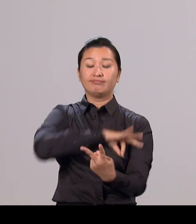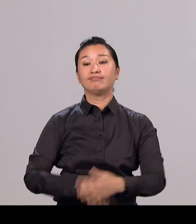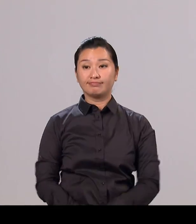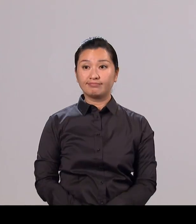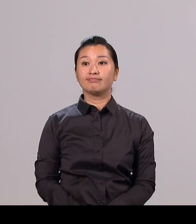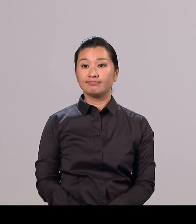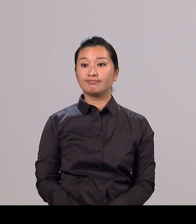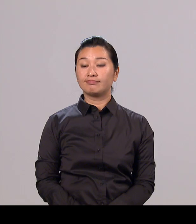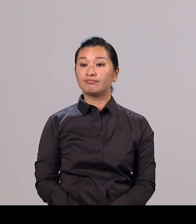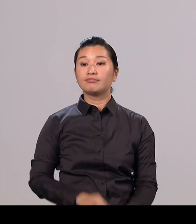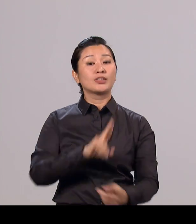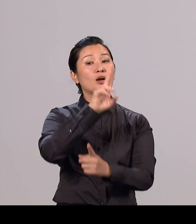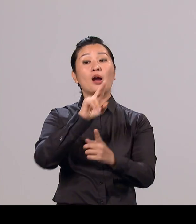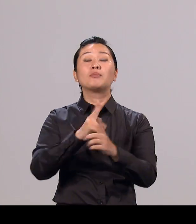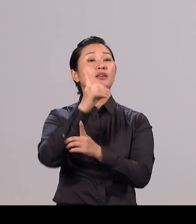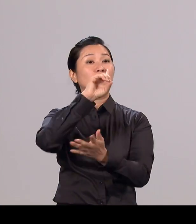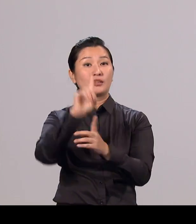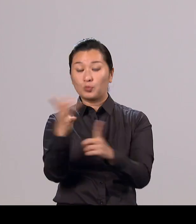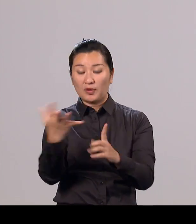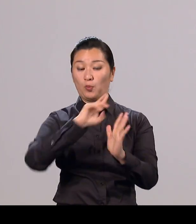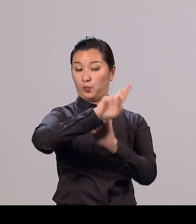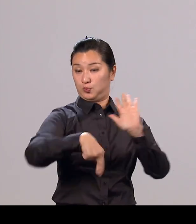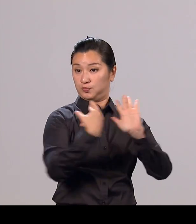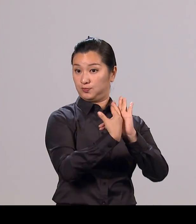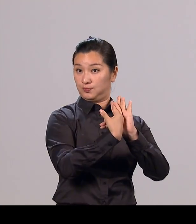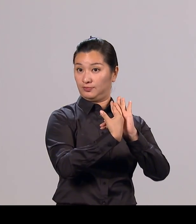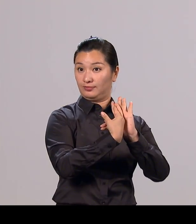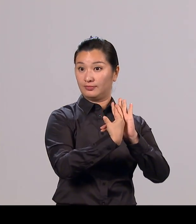We require all the drivers whether taxis, Uber, Grab or anybody else,